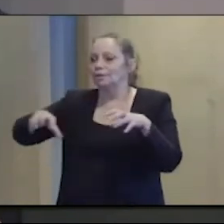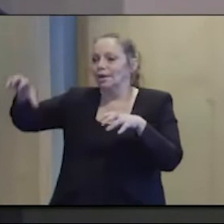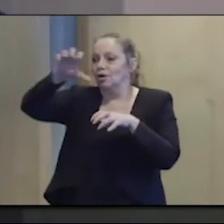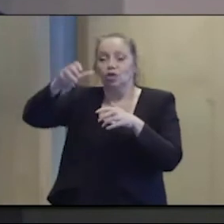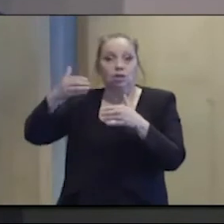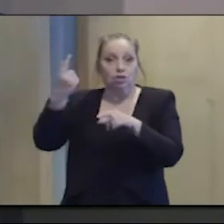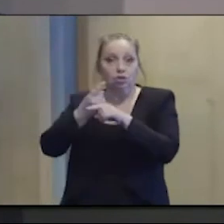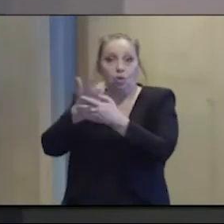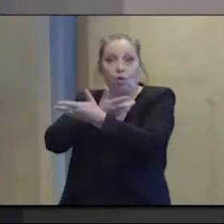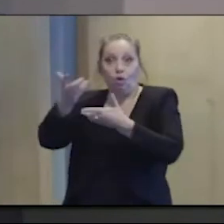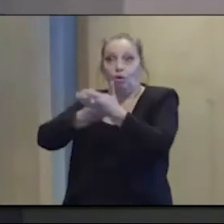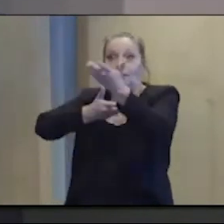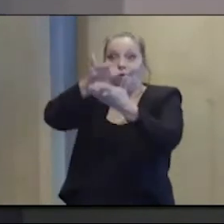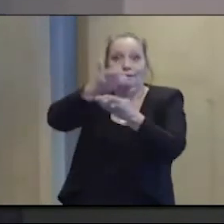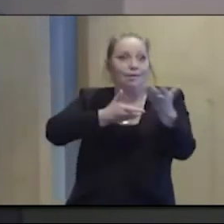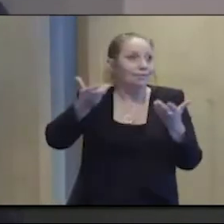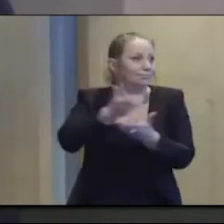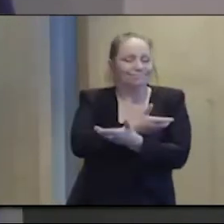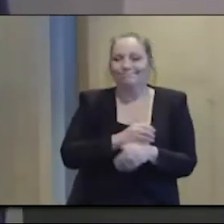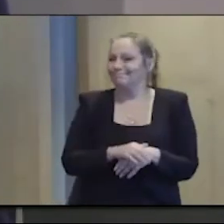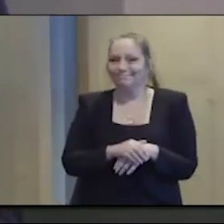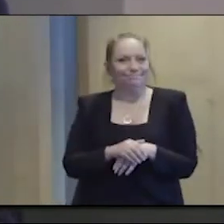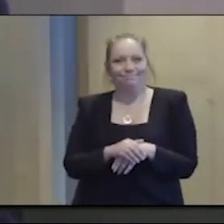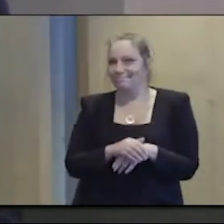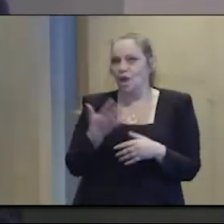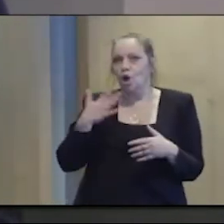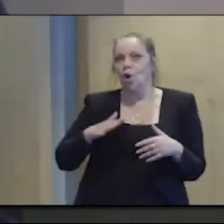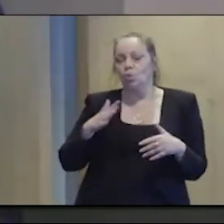standards are critical for how we deliver a flexible future